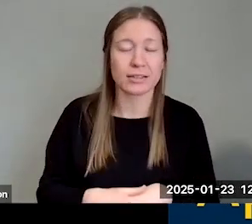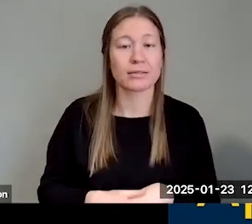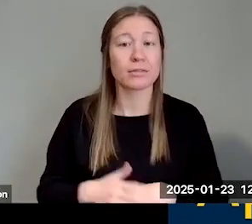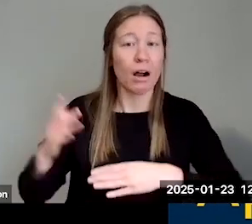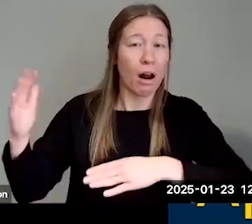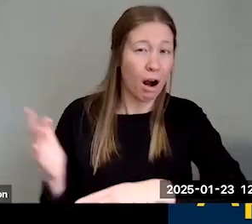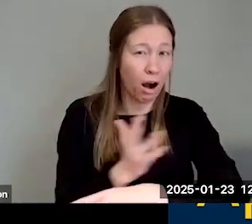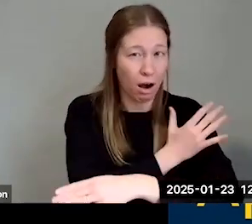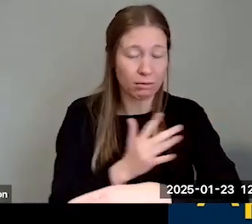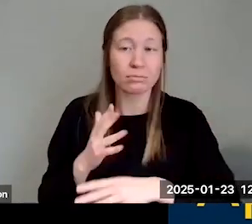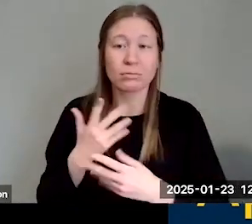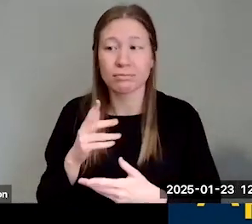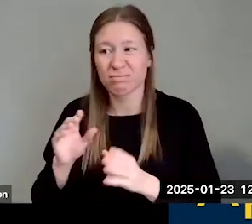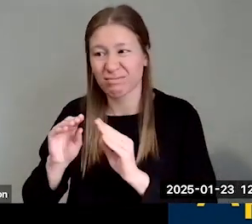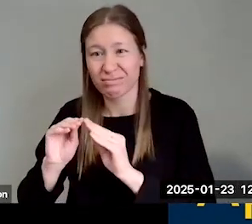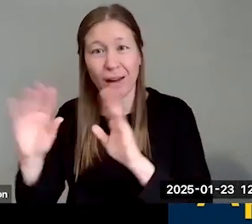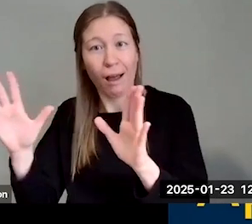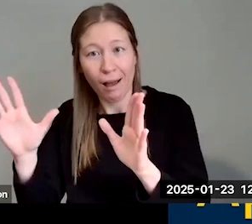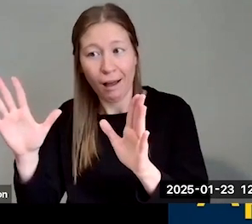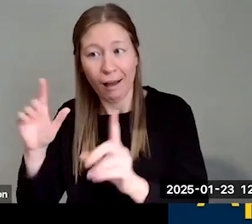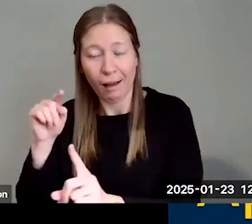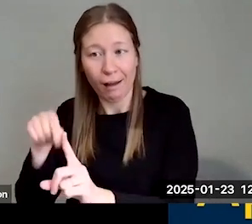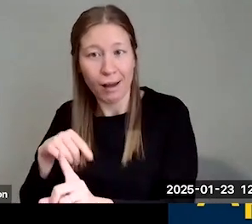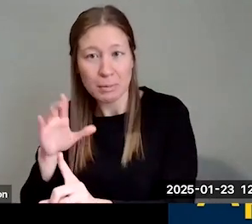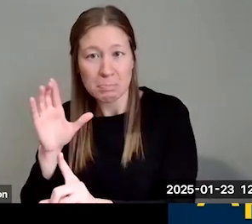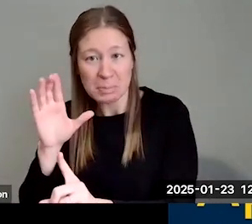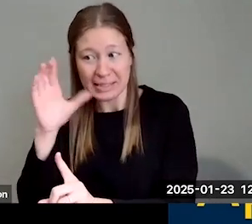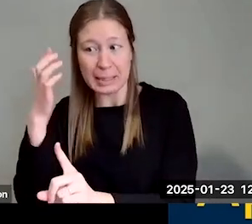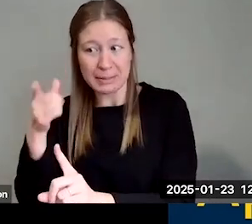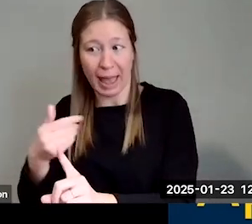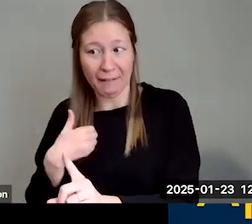sometimes apparent, and also non-apparent disabilities.